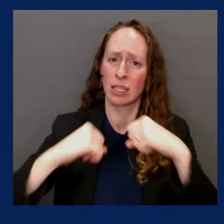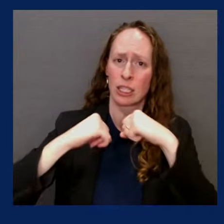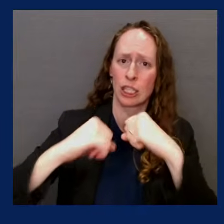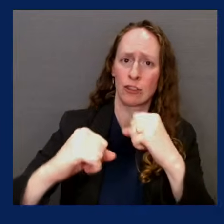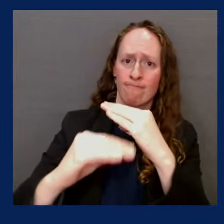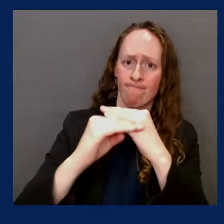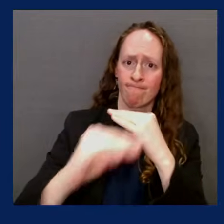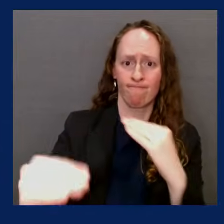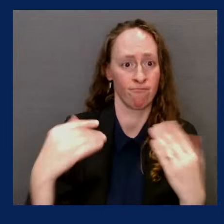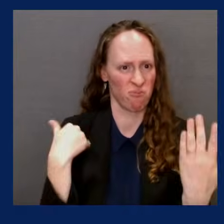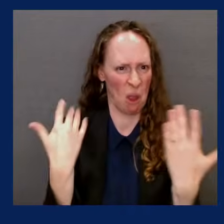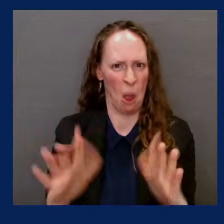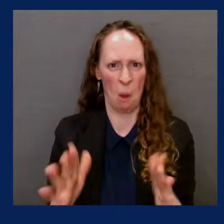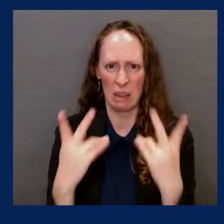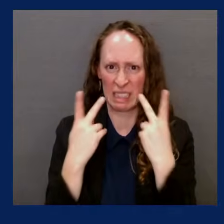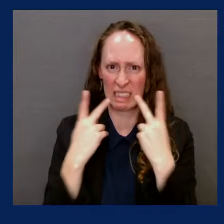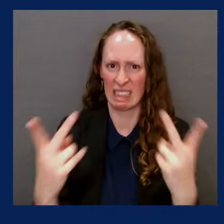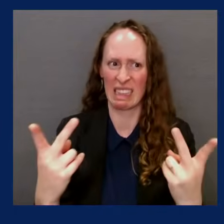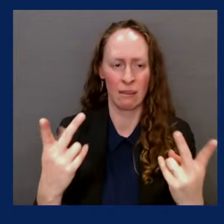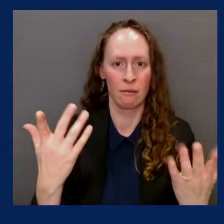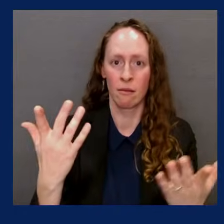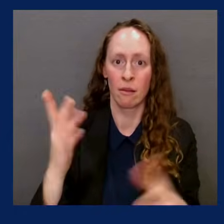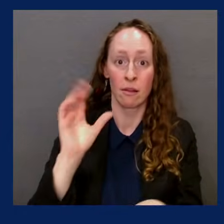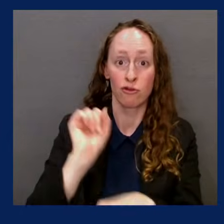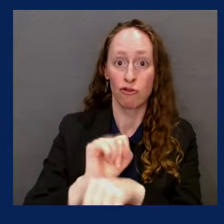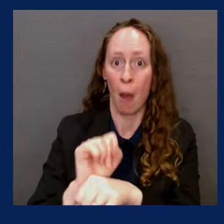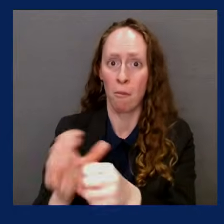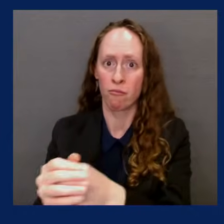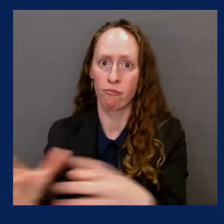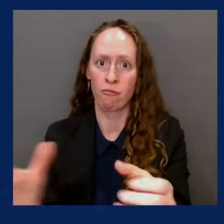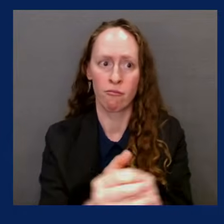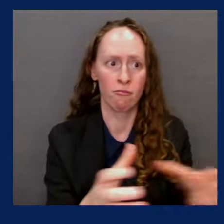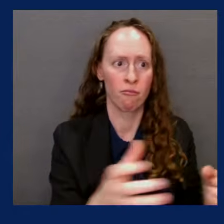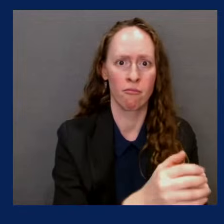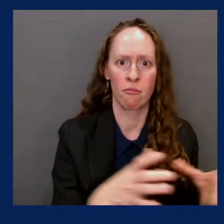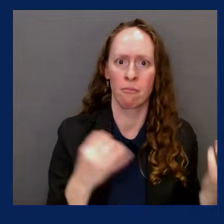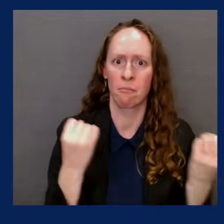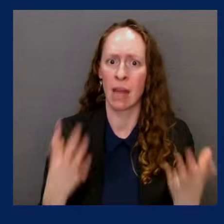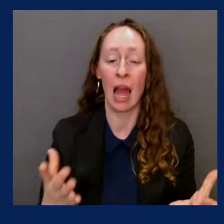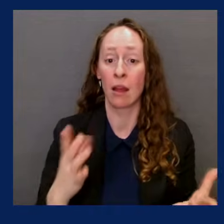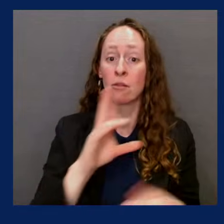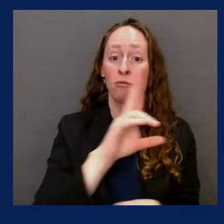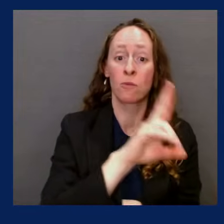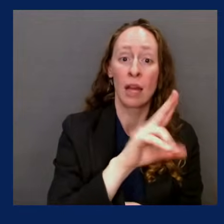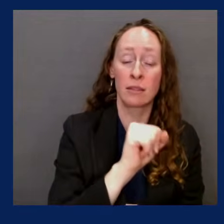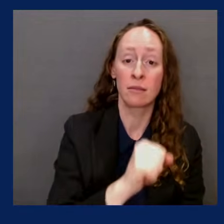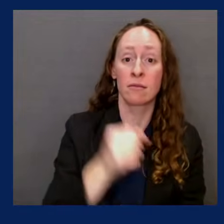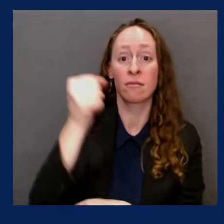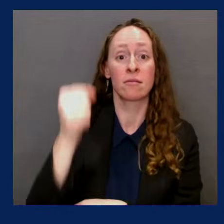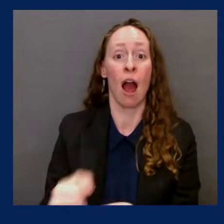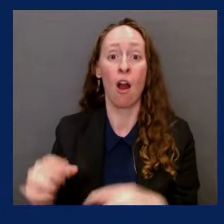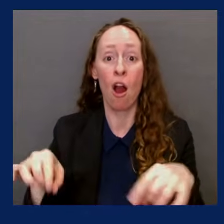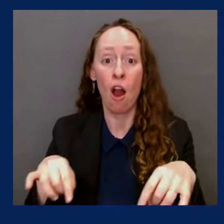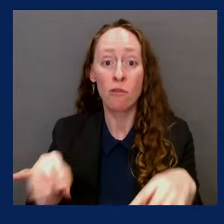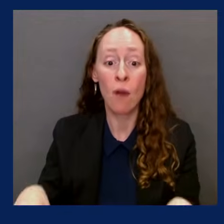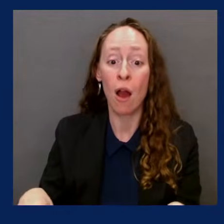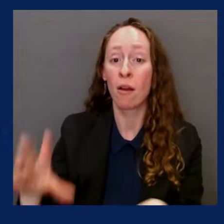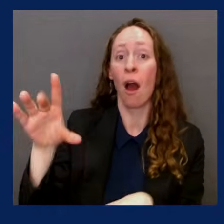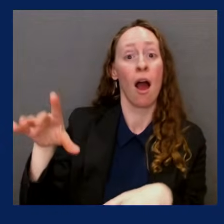from Virginia to South Australia to Western Australia. Australia and the U.S. have a strong and growing partnership in new technology,